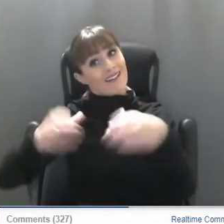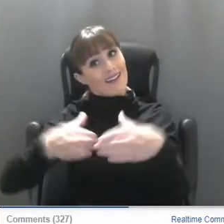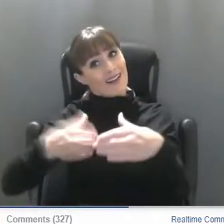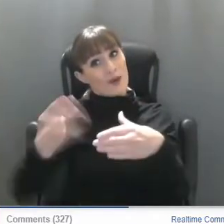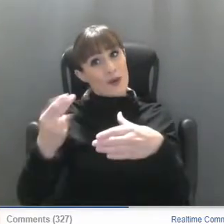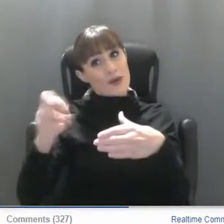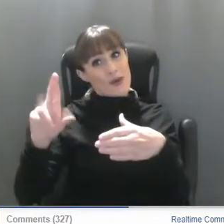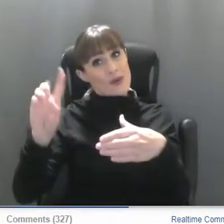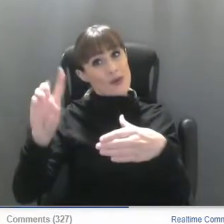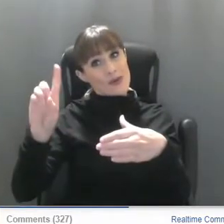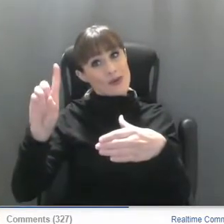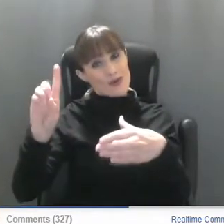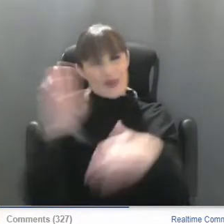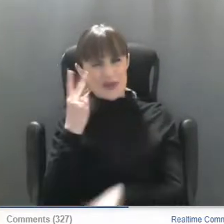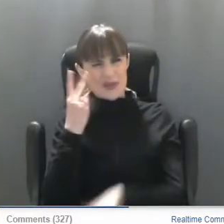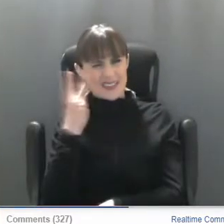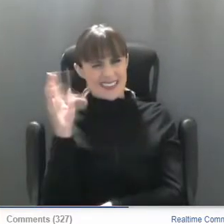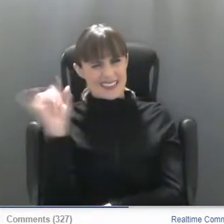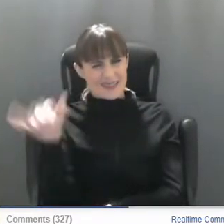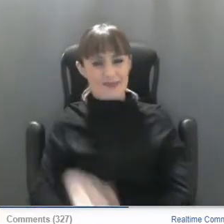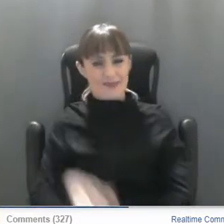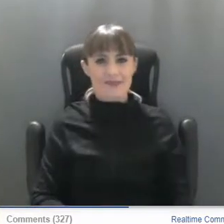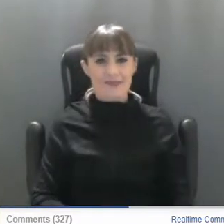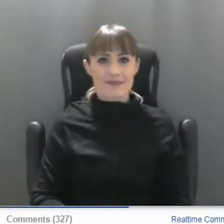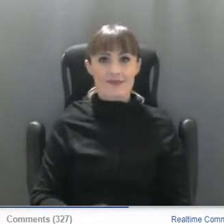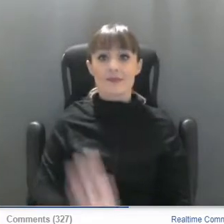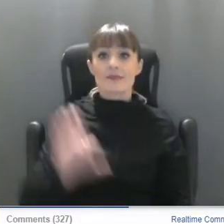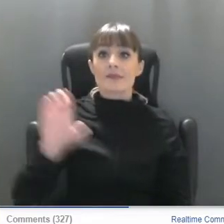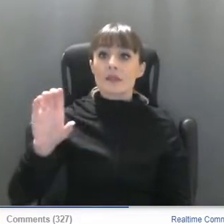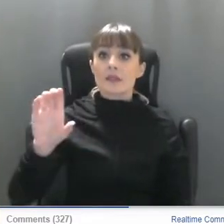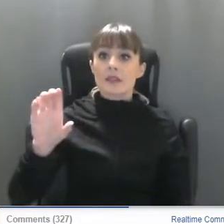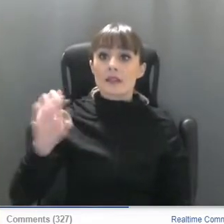you're also gonna see Chris, and Chris is out here- Jennifer, thank you for your